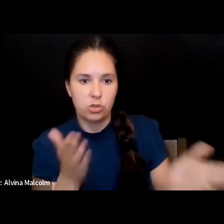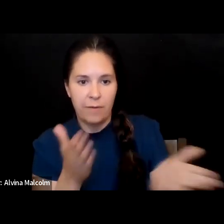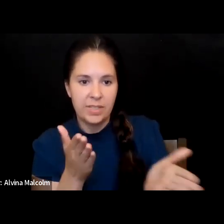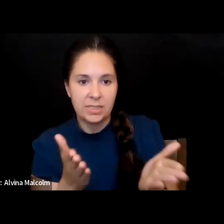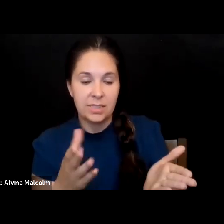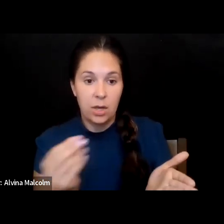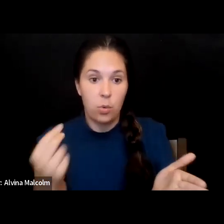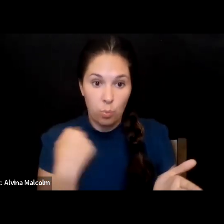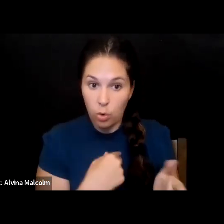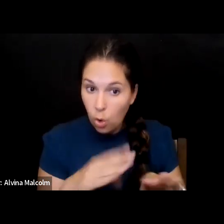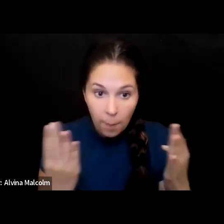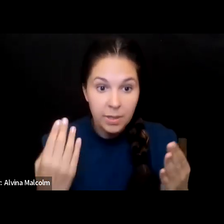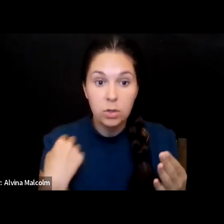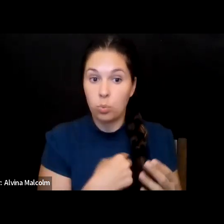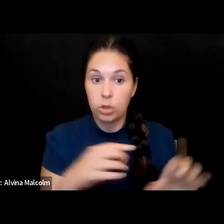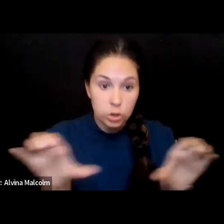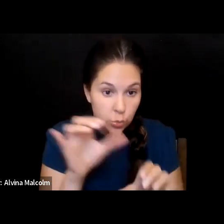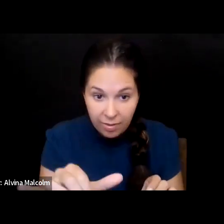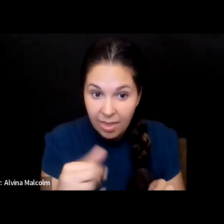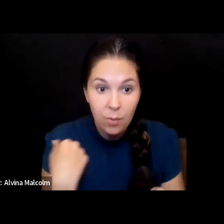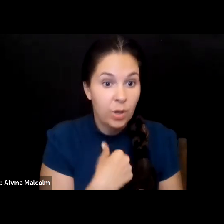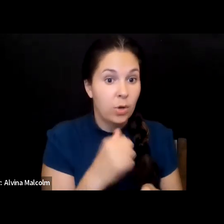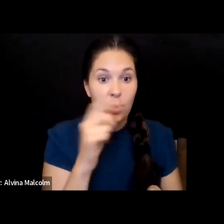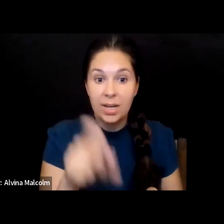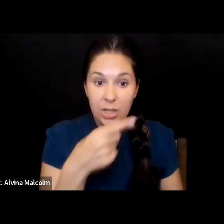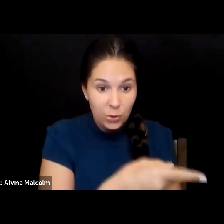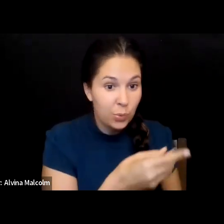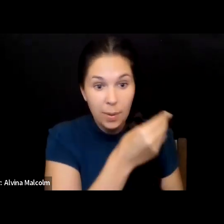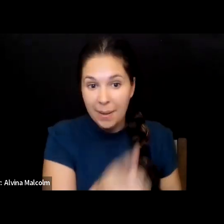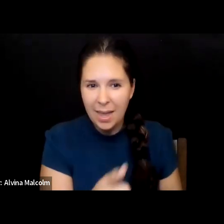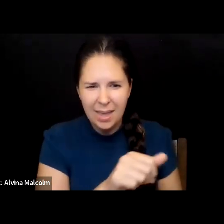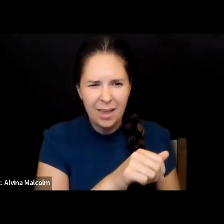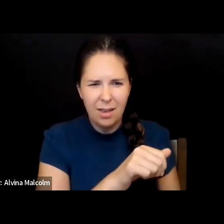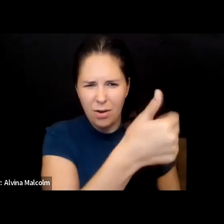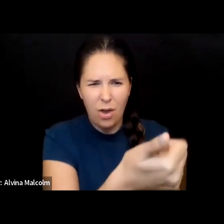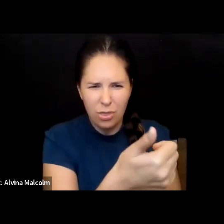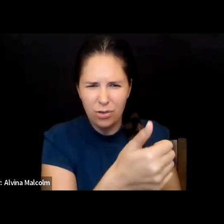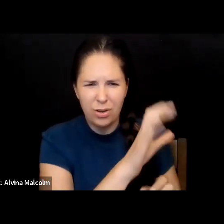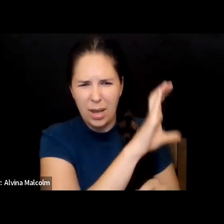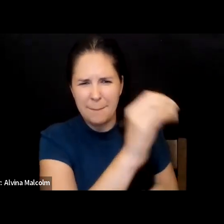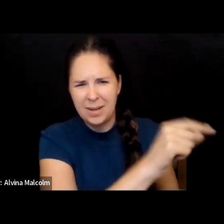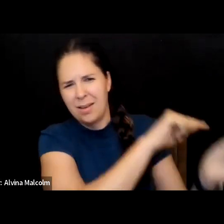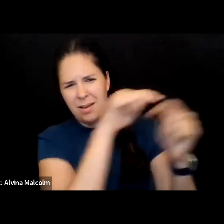they have marginalized the work of the CILs. That's when you have to say, hey, we provide that service and we're